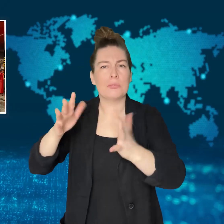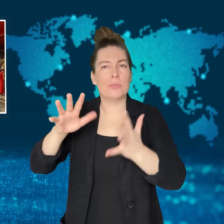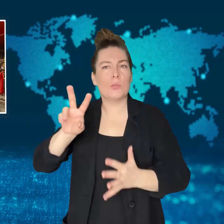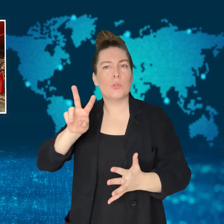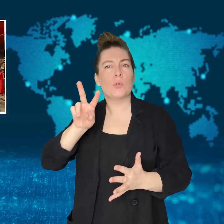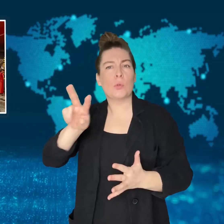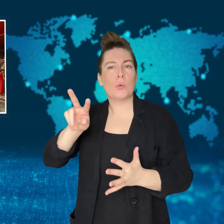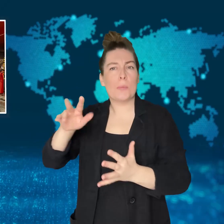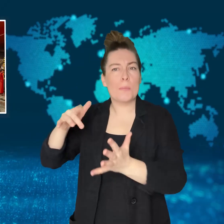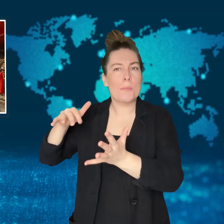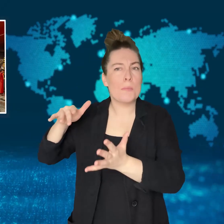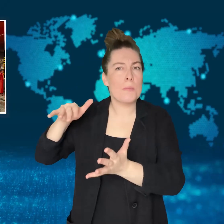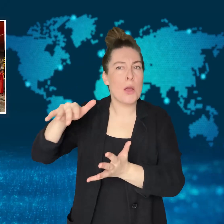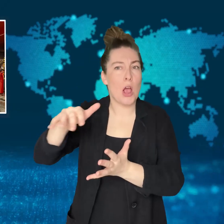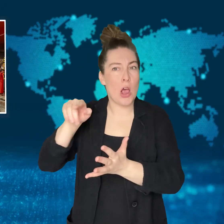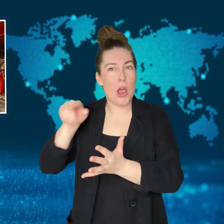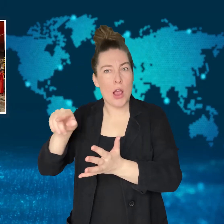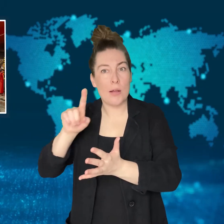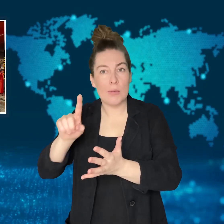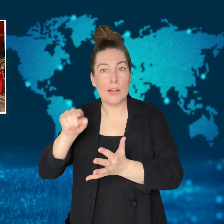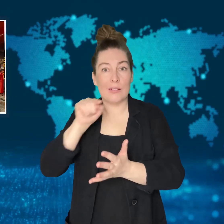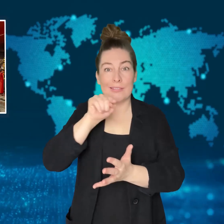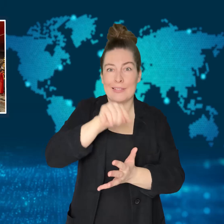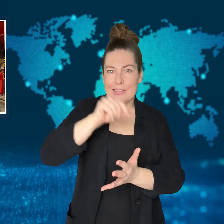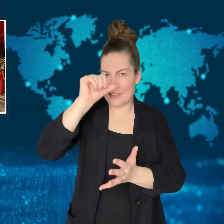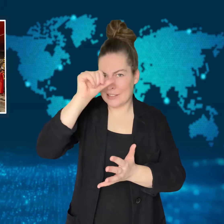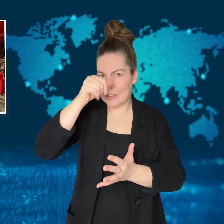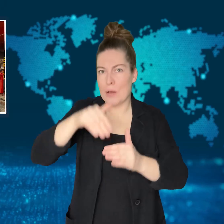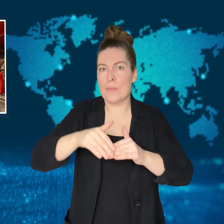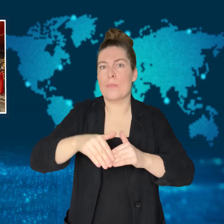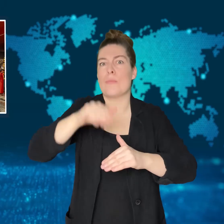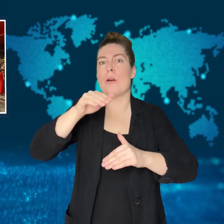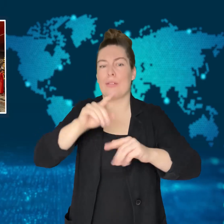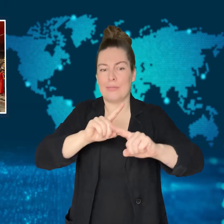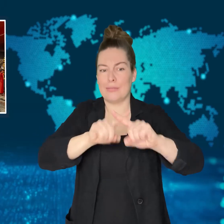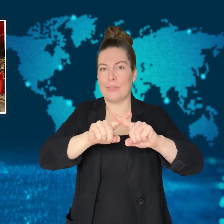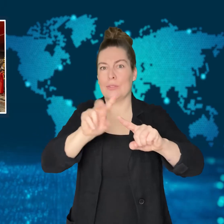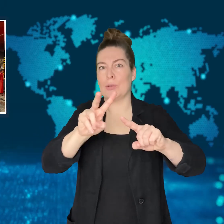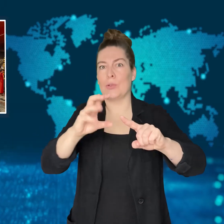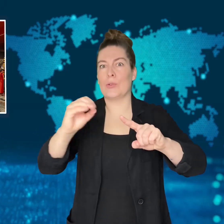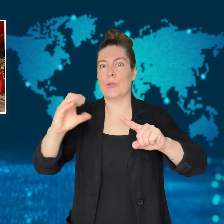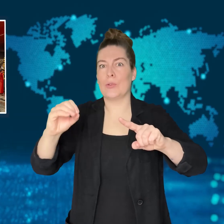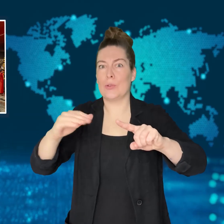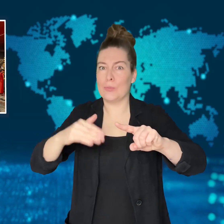the Hajj Muslim festivals in Saudi Arabia.